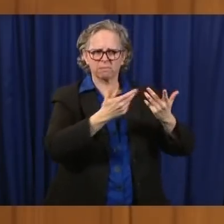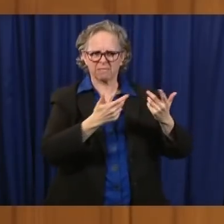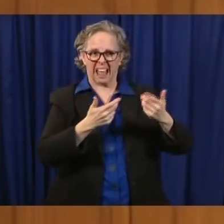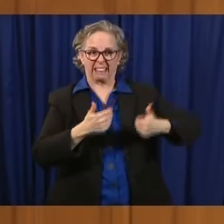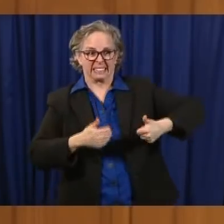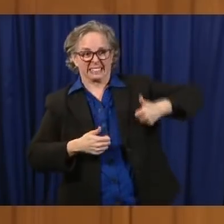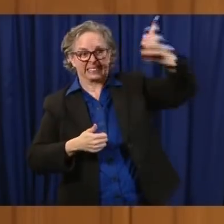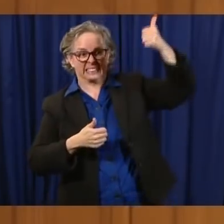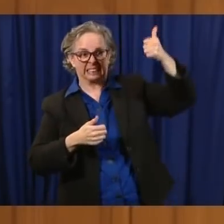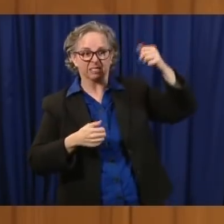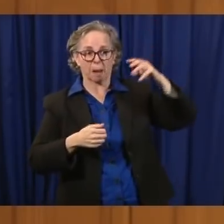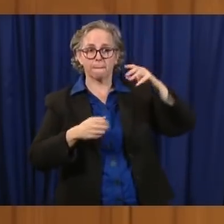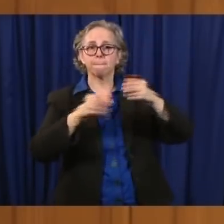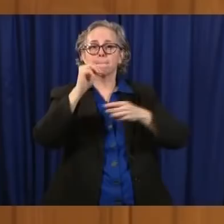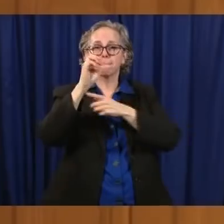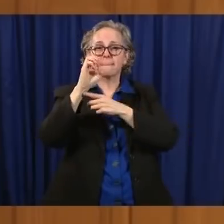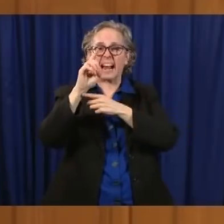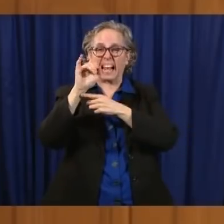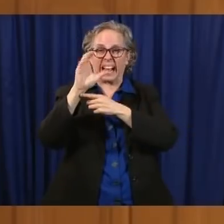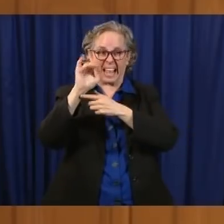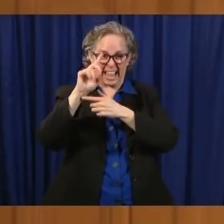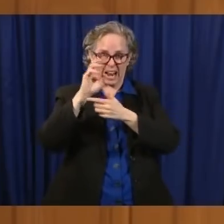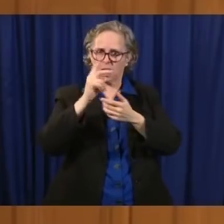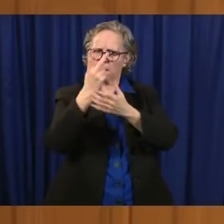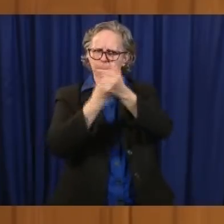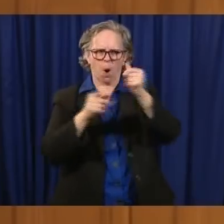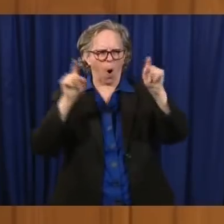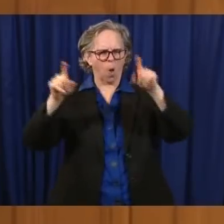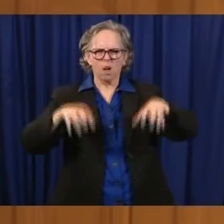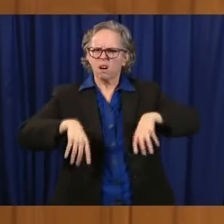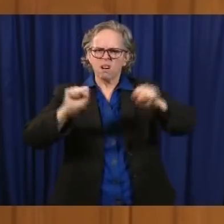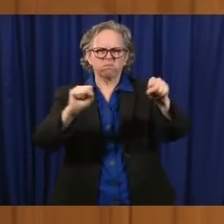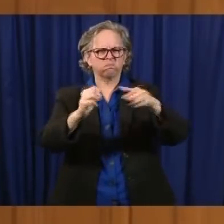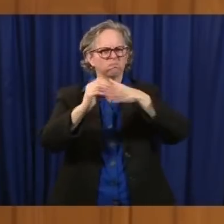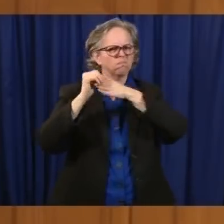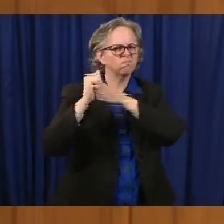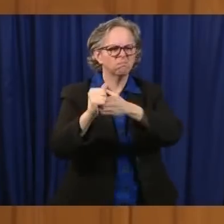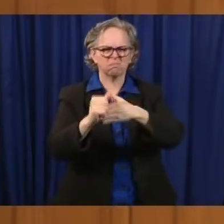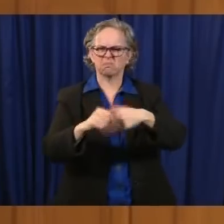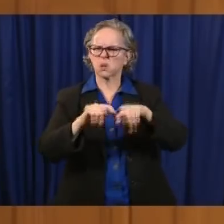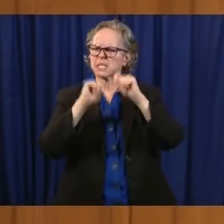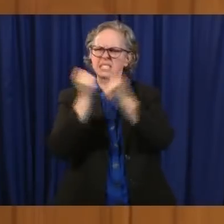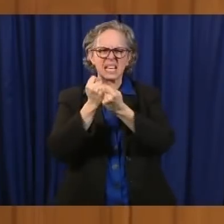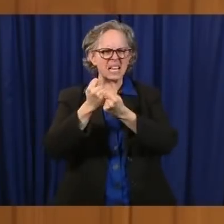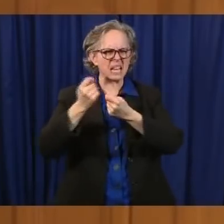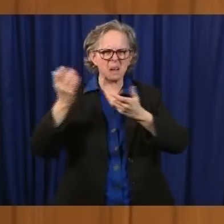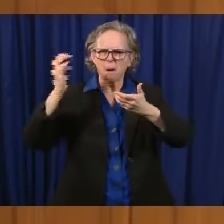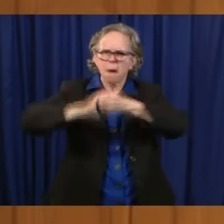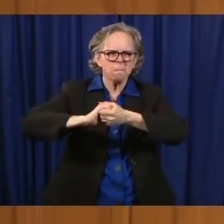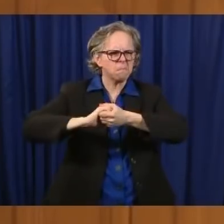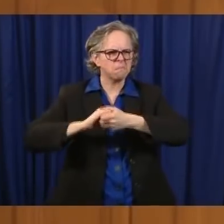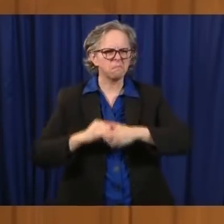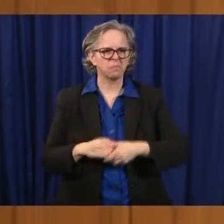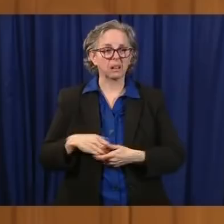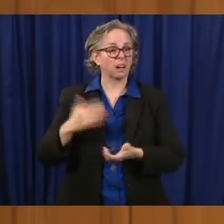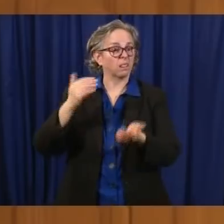McELROY, WHO YOU'VE MET BEFORE IN AGING, AND DR. CORCORAN,